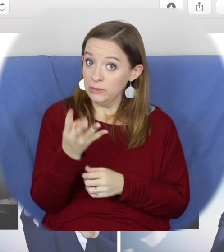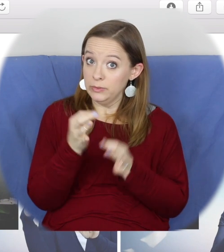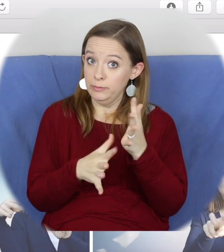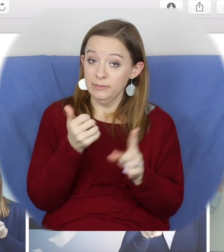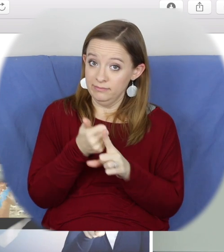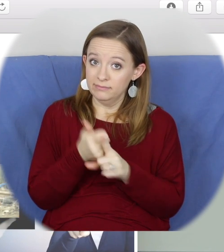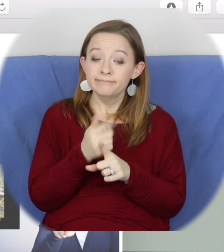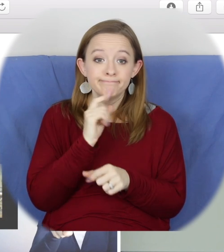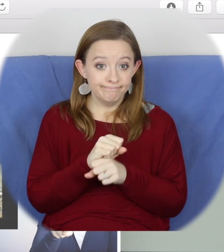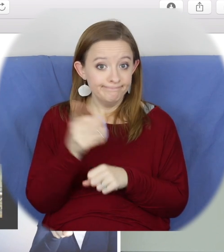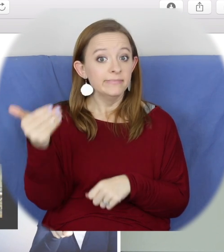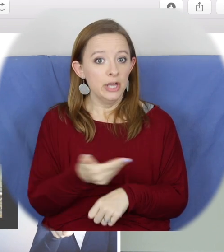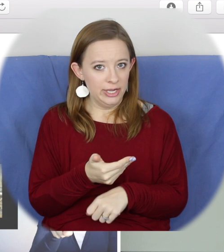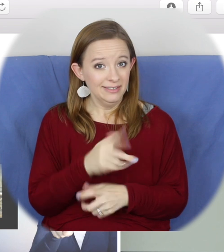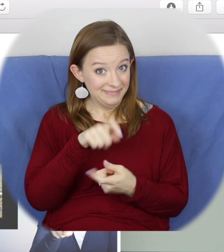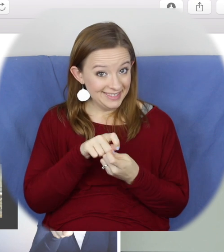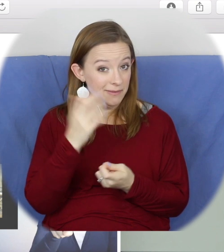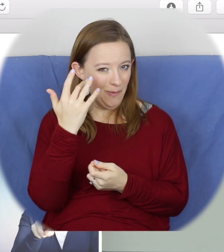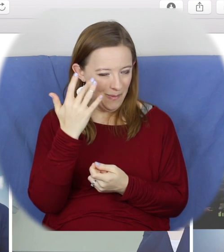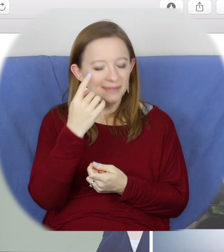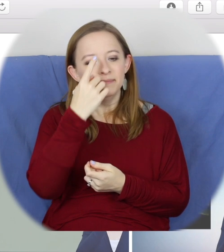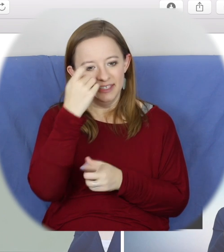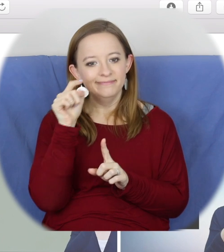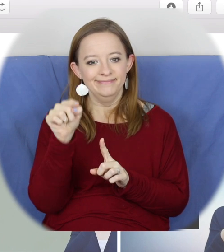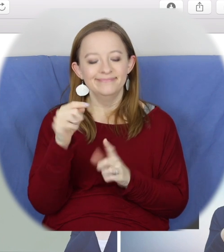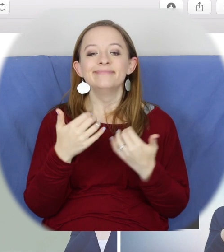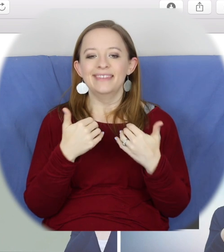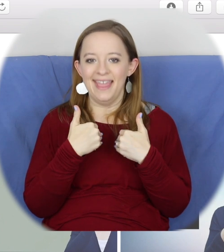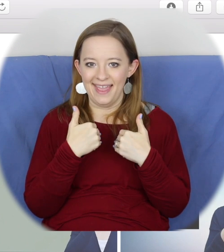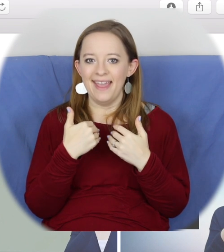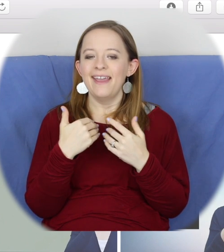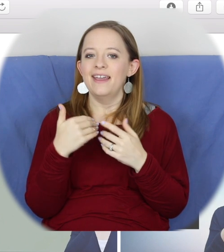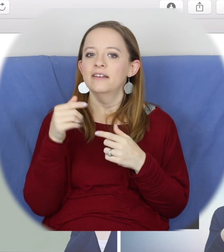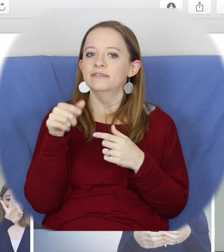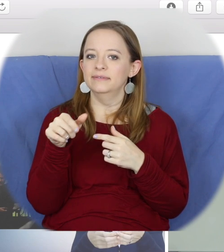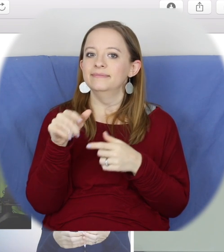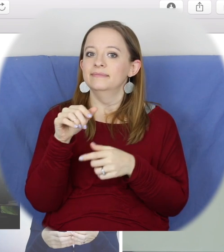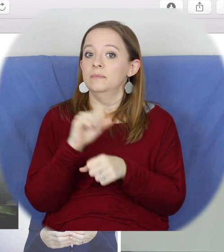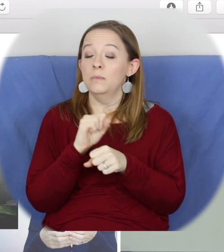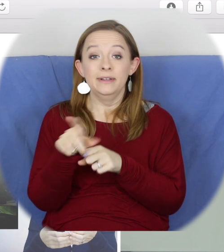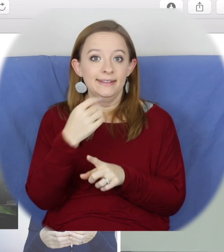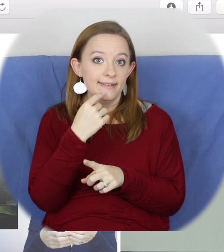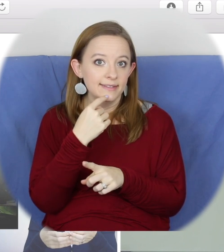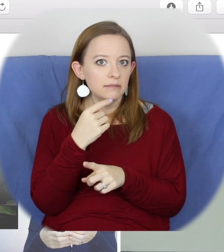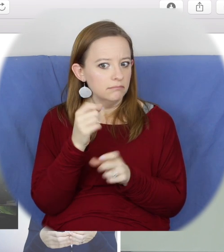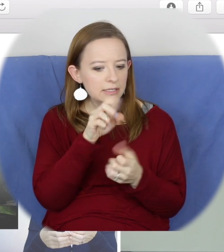I know a few interpreters who have gotten hired specifically because the employer said